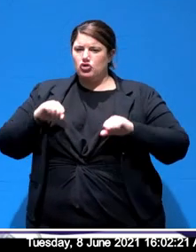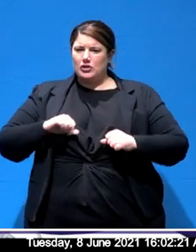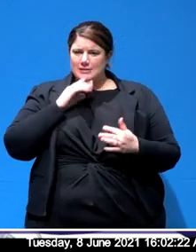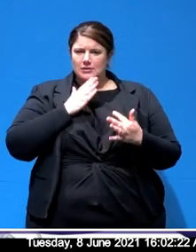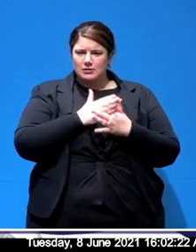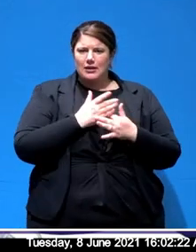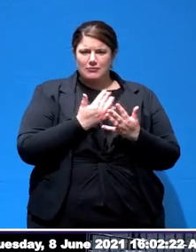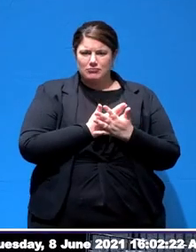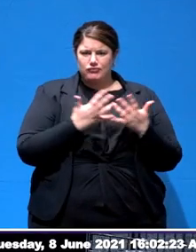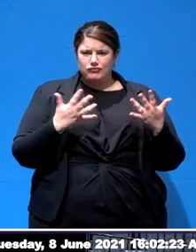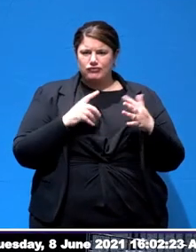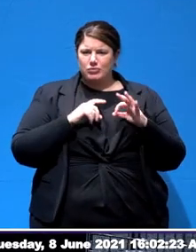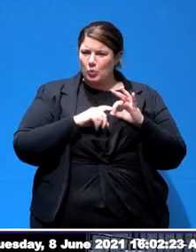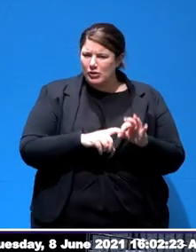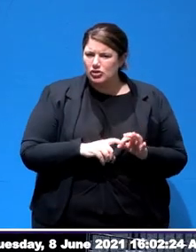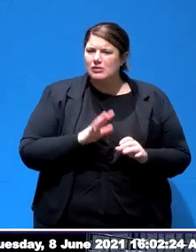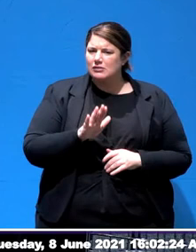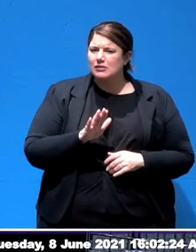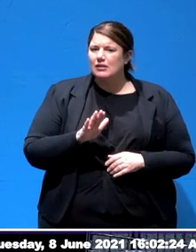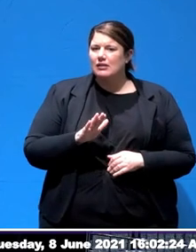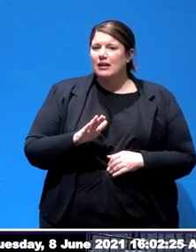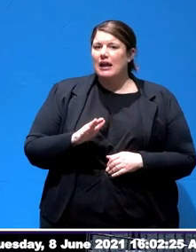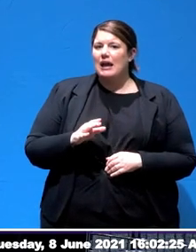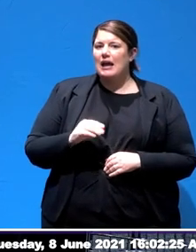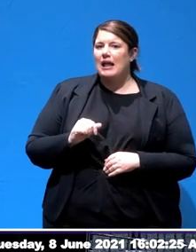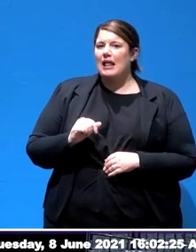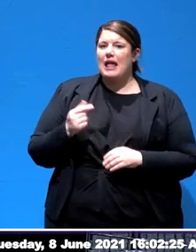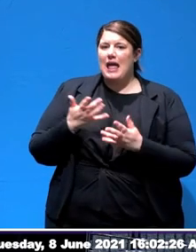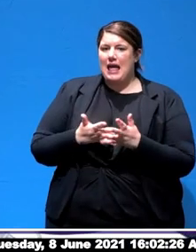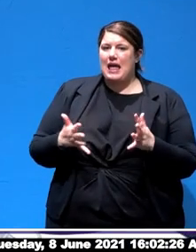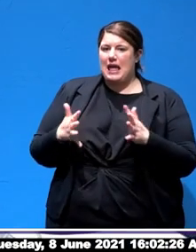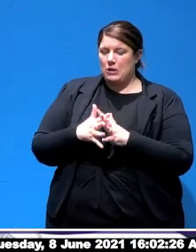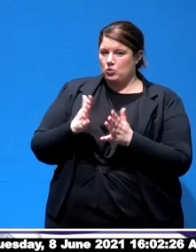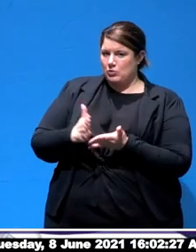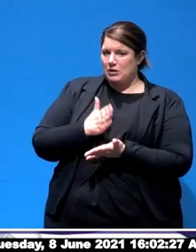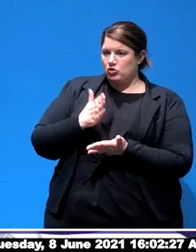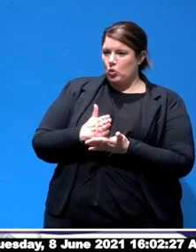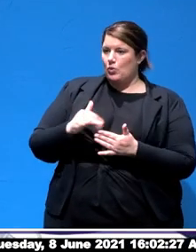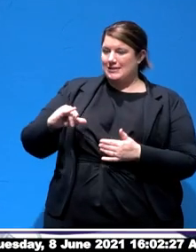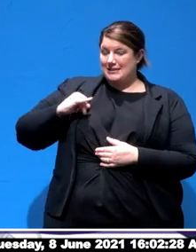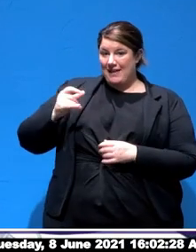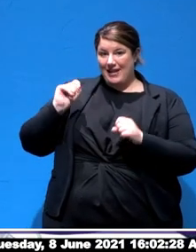So let's start with the one, how do you ensure that staff understand, recognise